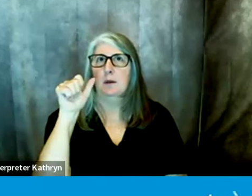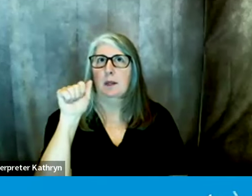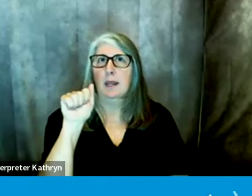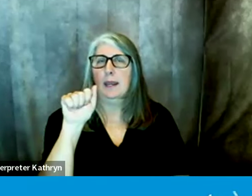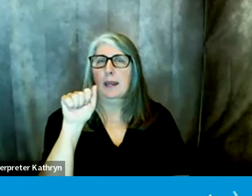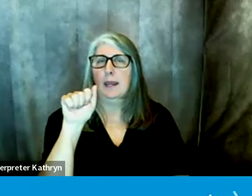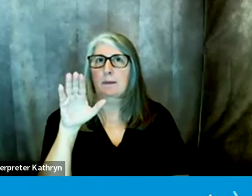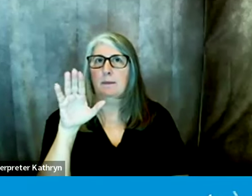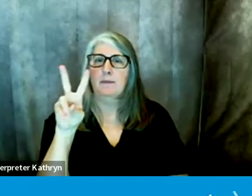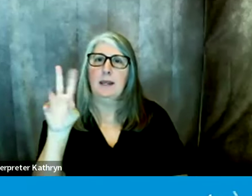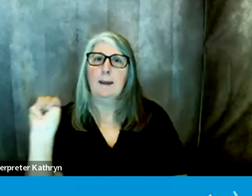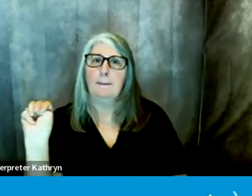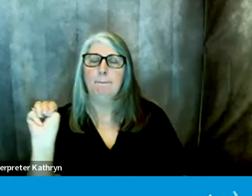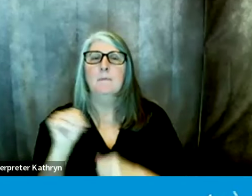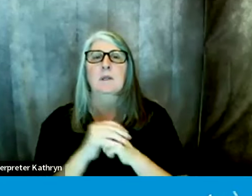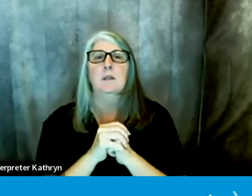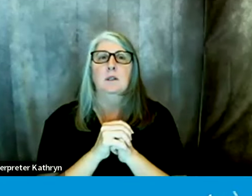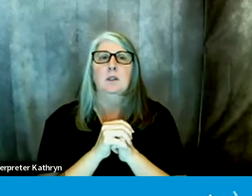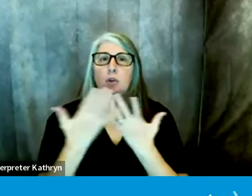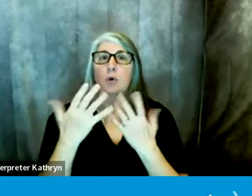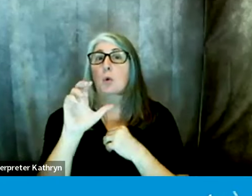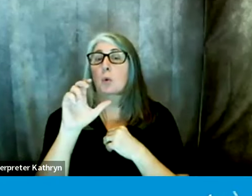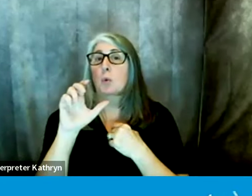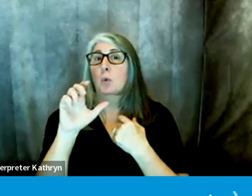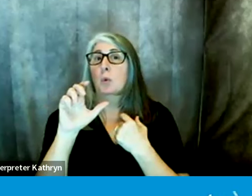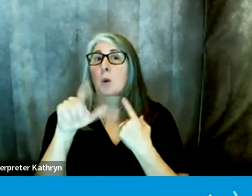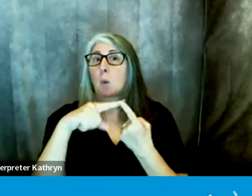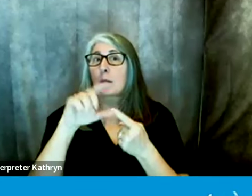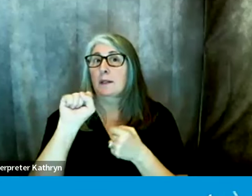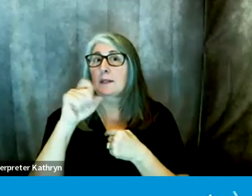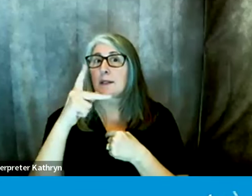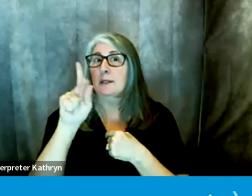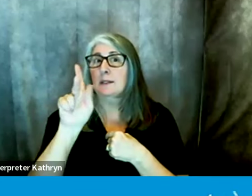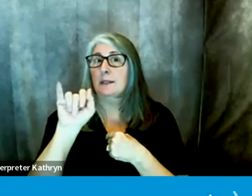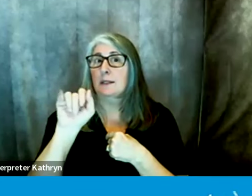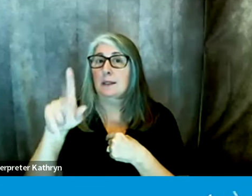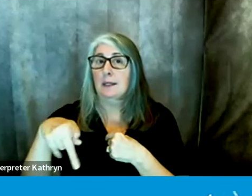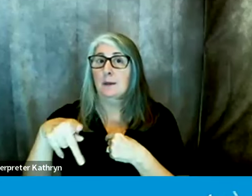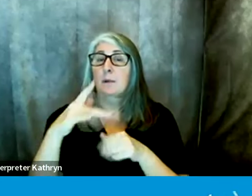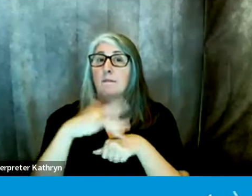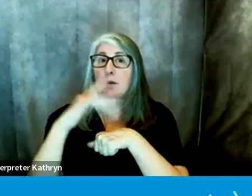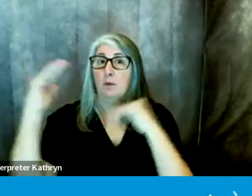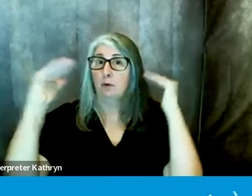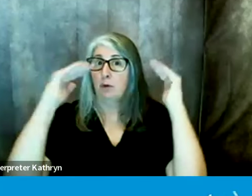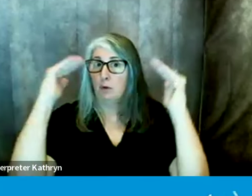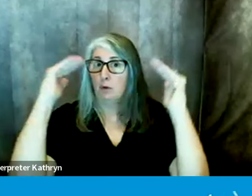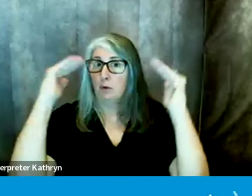So when SCiP would become available to adults, would it be for that kind of condition?